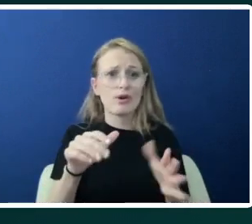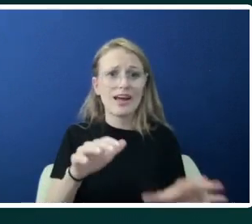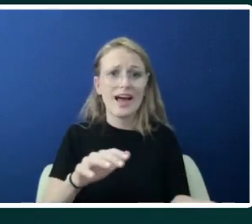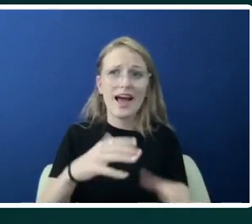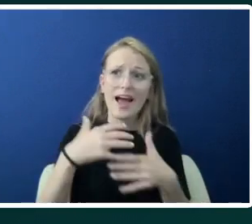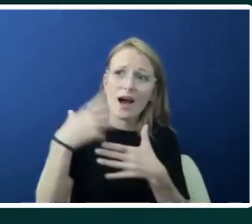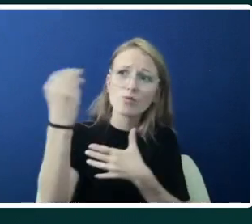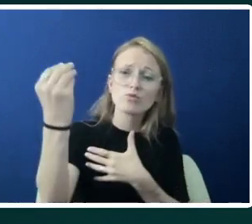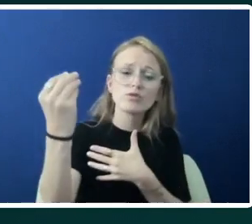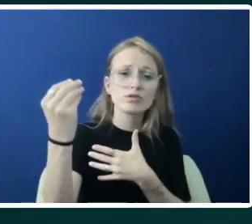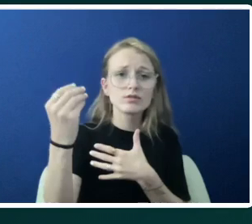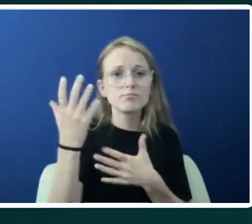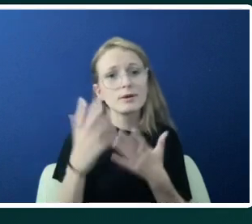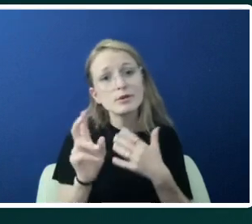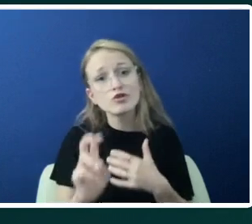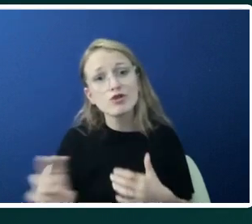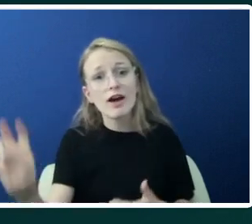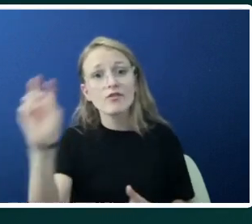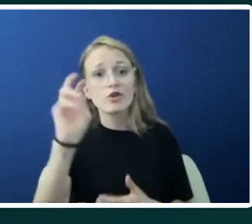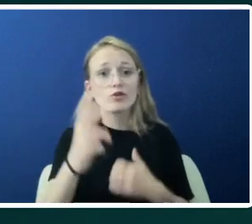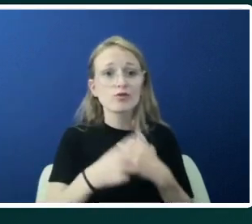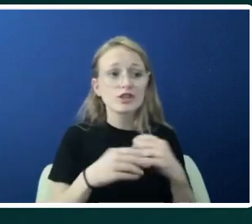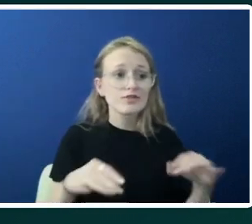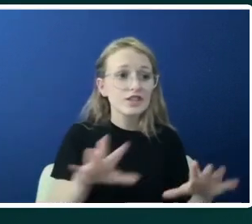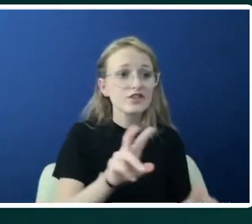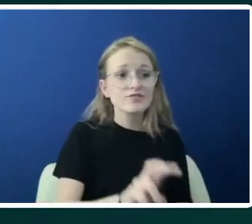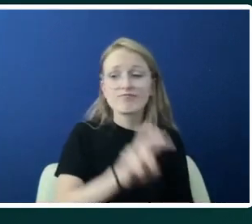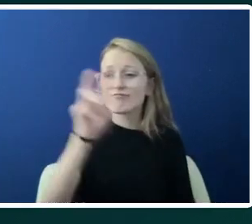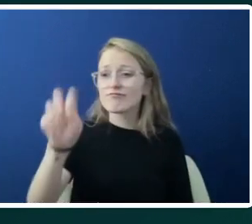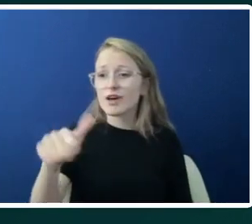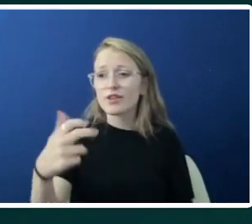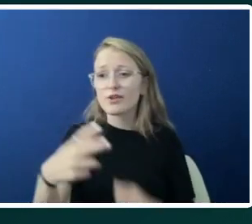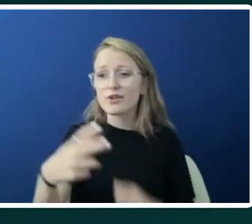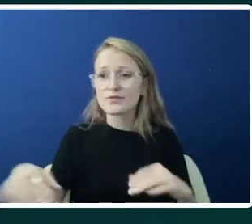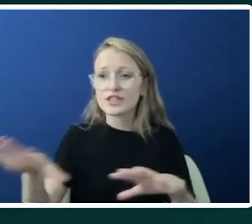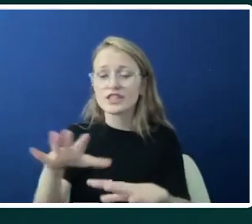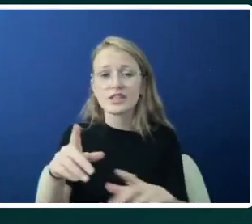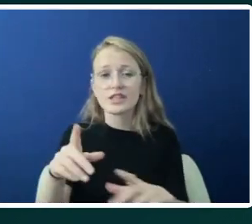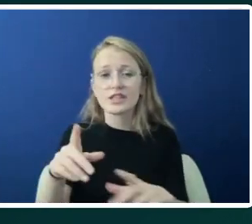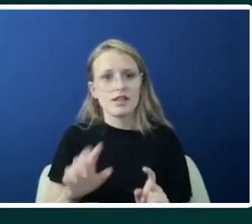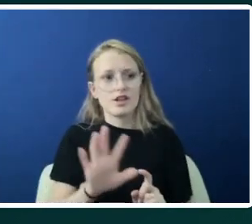might travel from reservation to reservation to go visit family. But, you know, the travel and, you